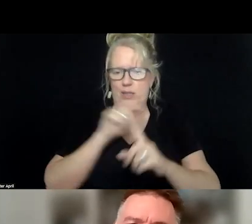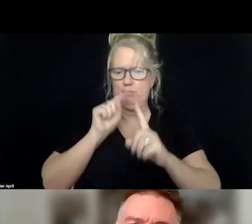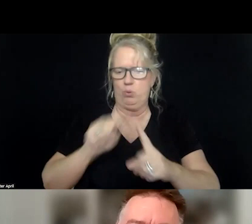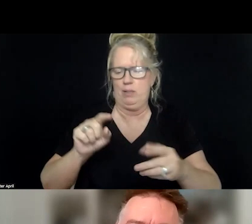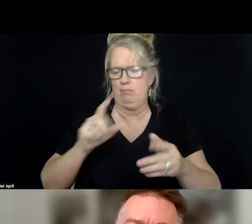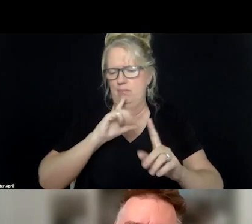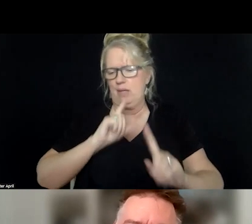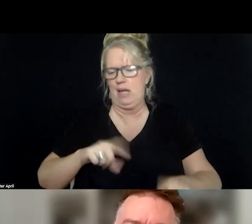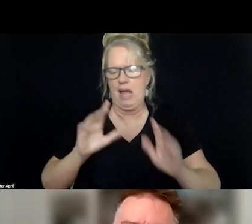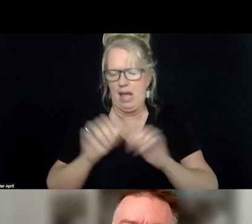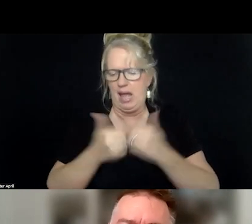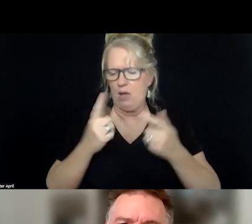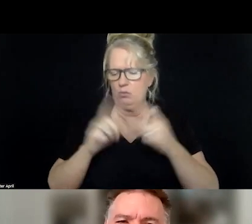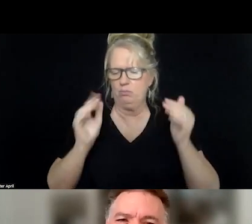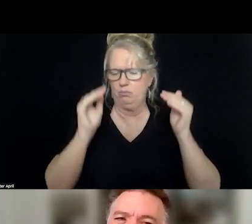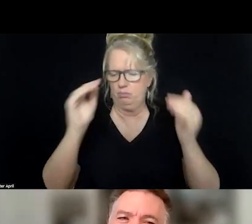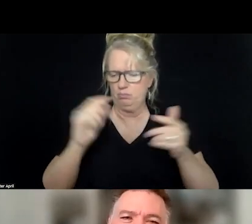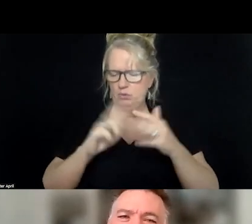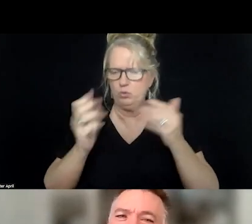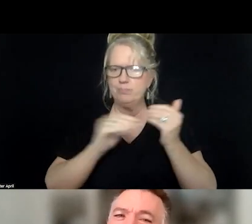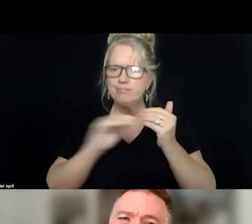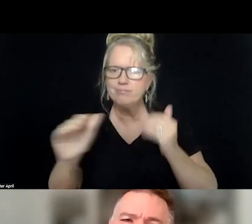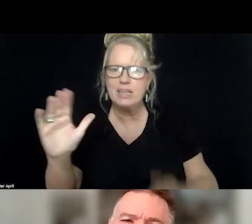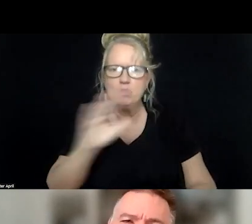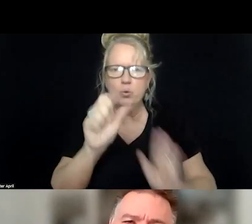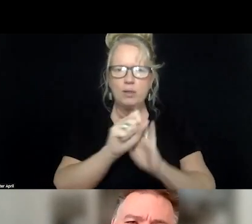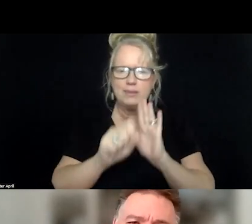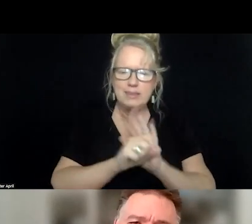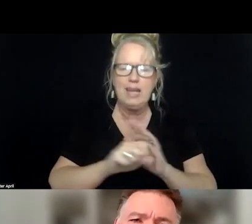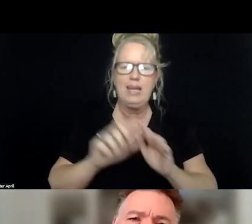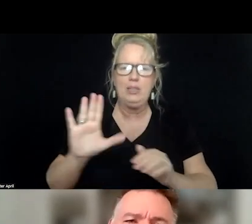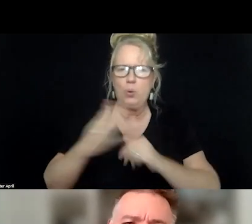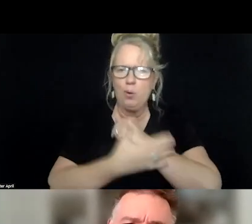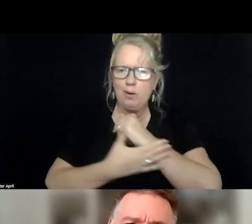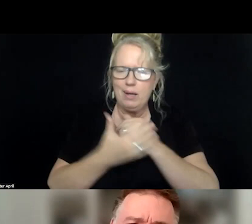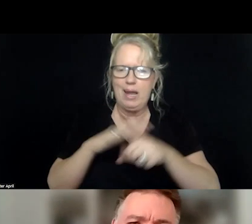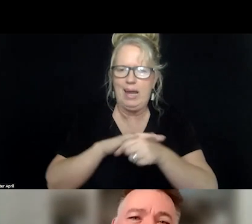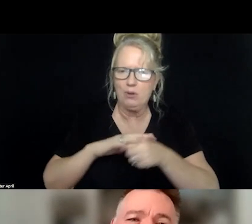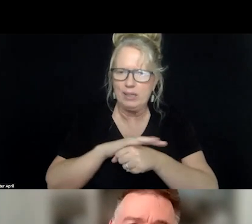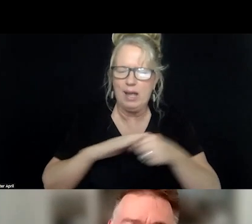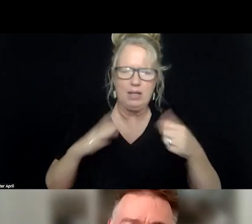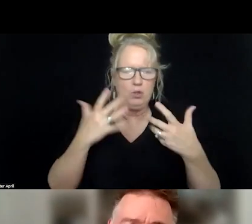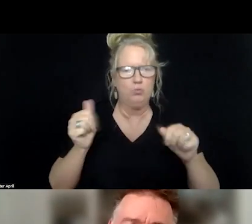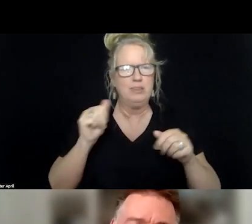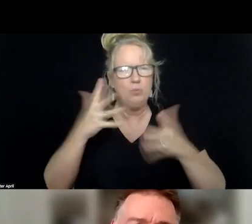ADVANCE SUSTAINABLE CRISIS CARE IN YOUR STATE AND COUNTY, YOU WANT TO ASK THESE GREAT QUESTIONS.